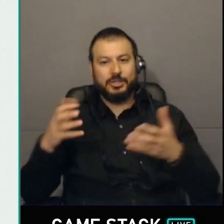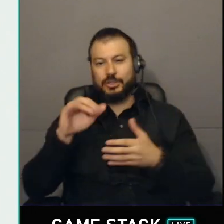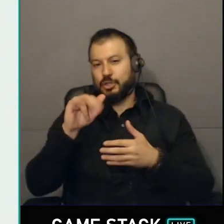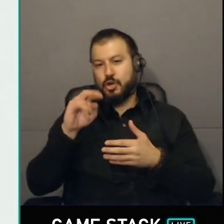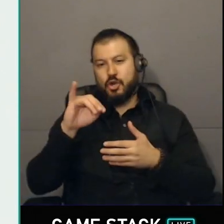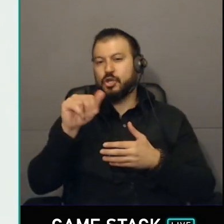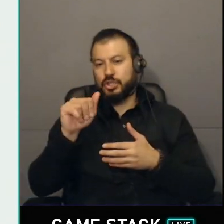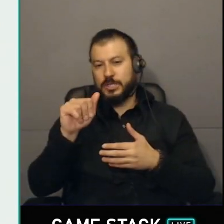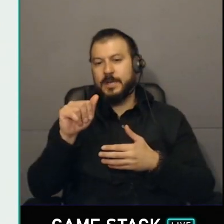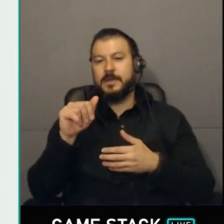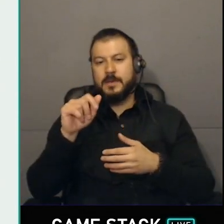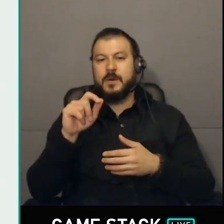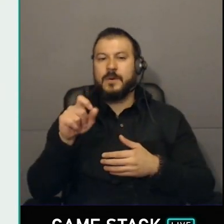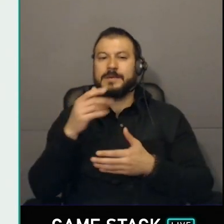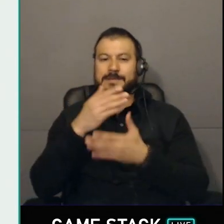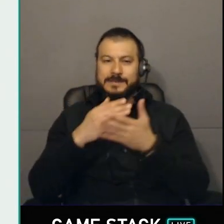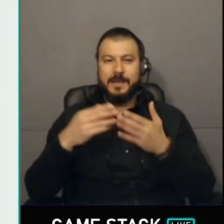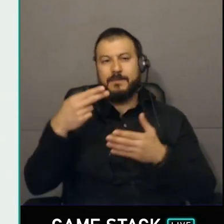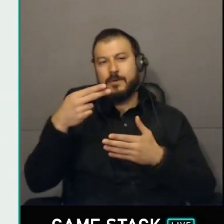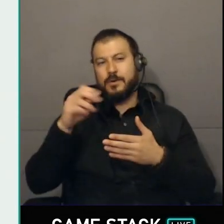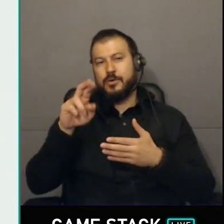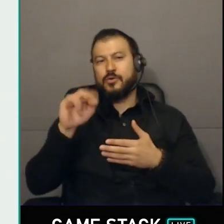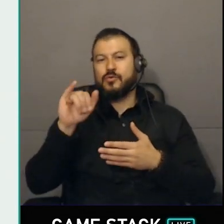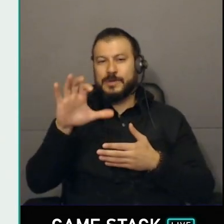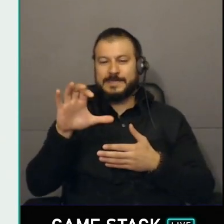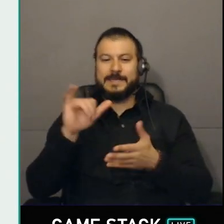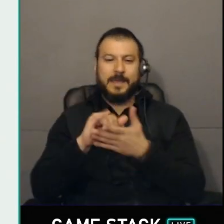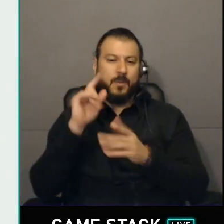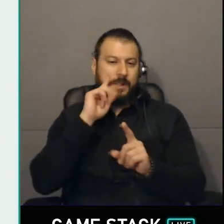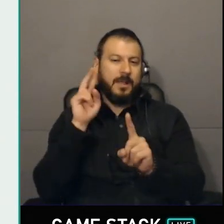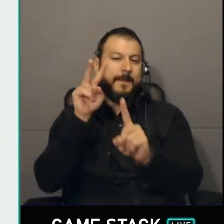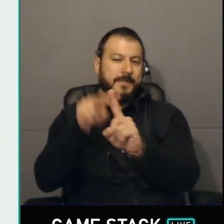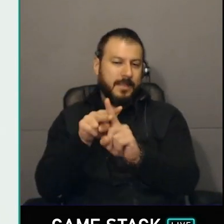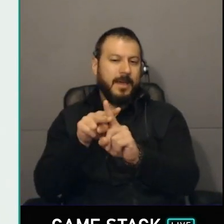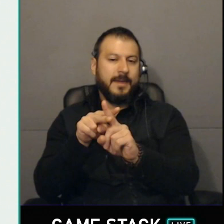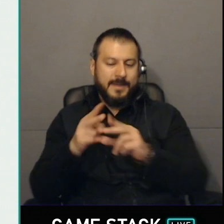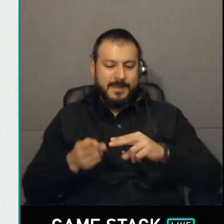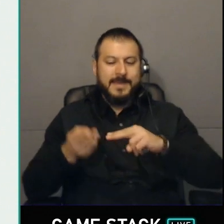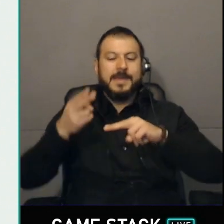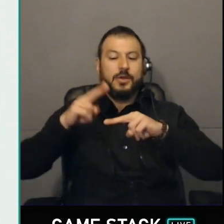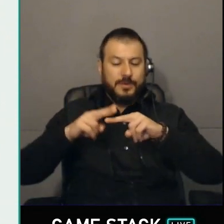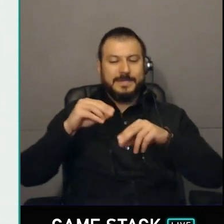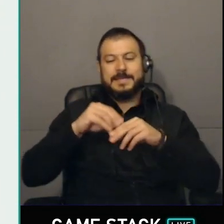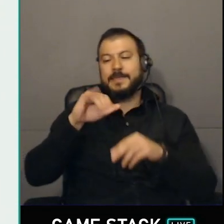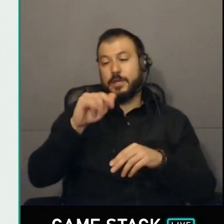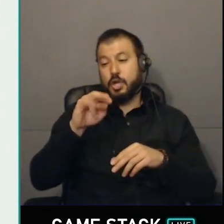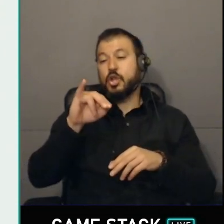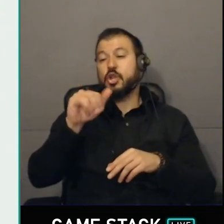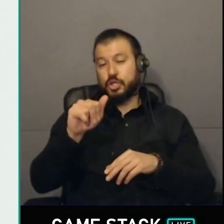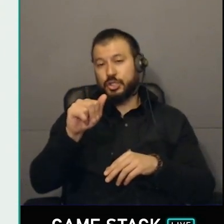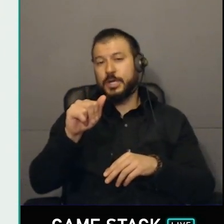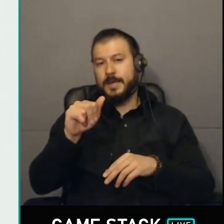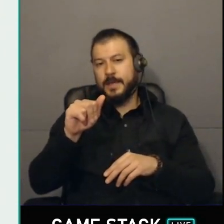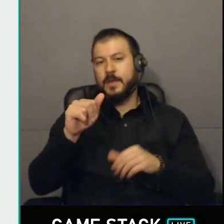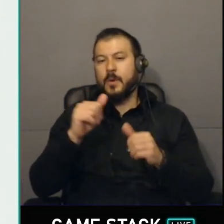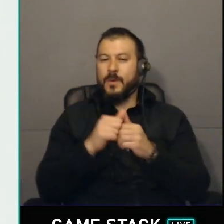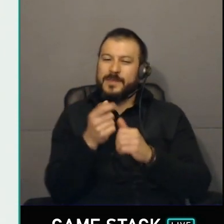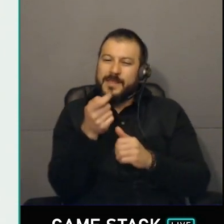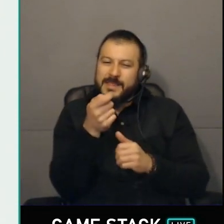We need some heuristic that's going to apply an increase in the inertia, with a little bit more finesse than just applying it